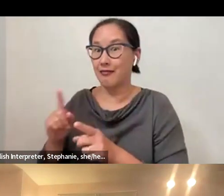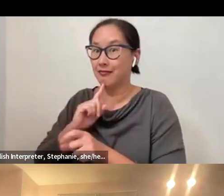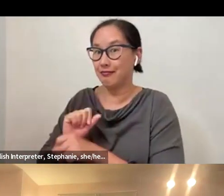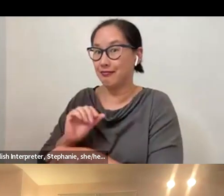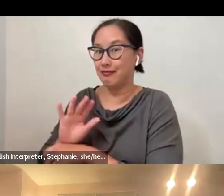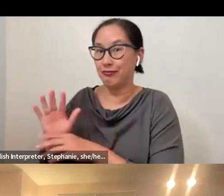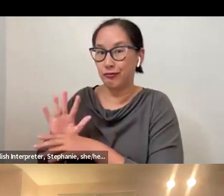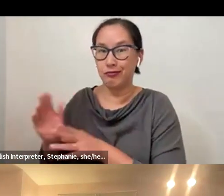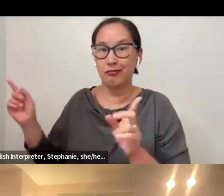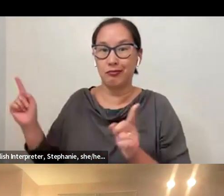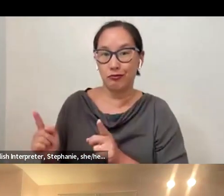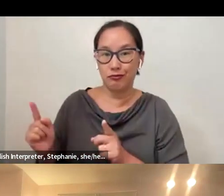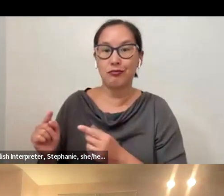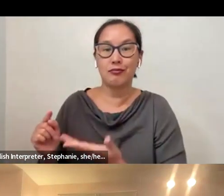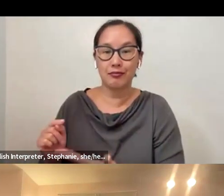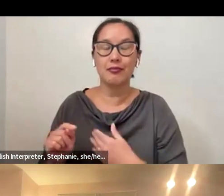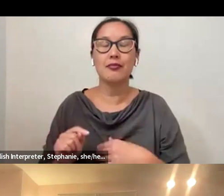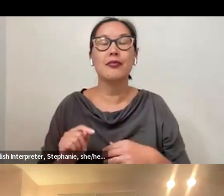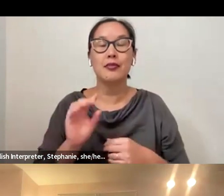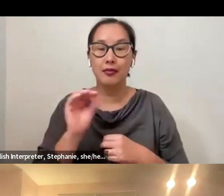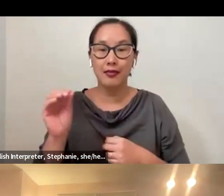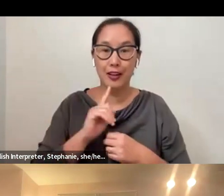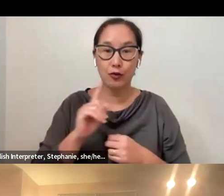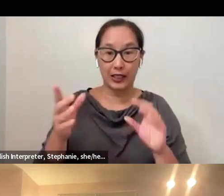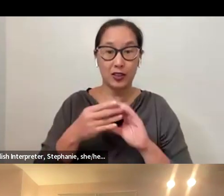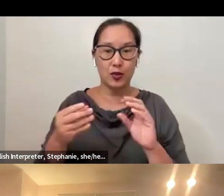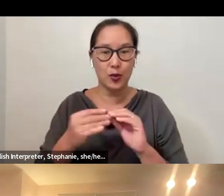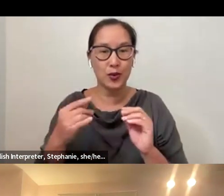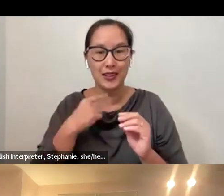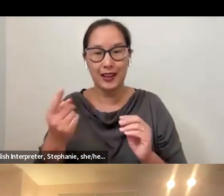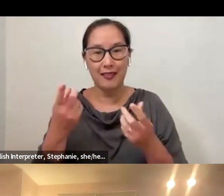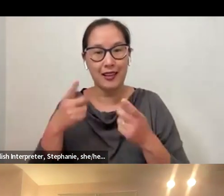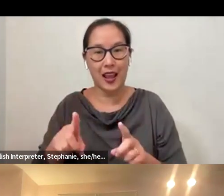And, and then the real storytelling, I think, happens in the editing room.